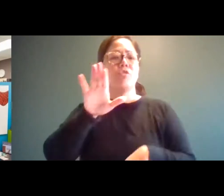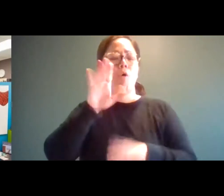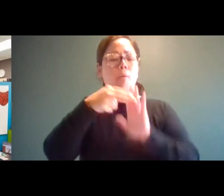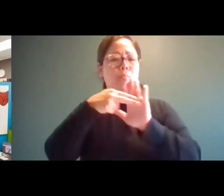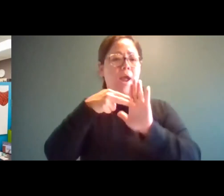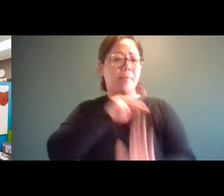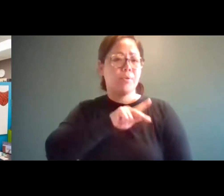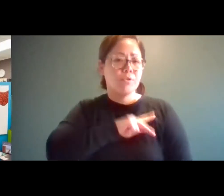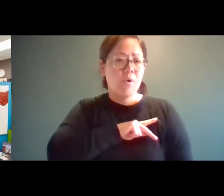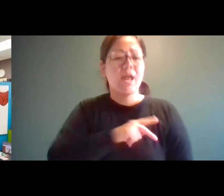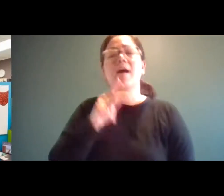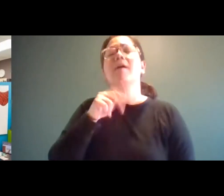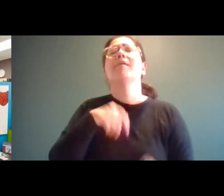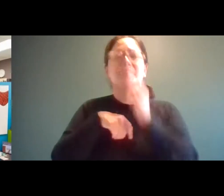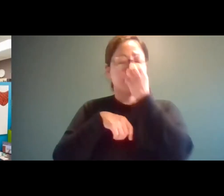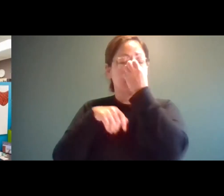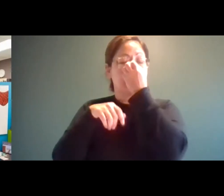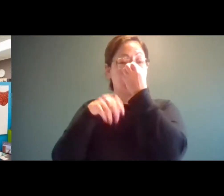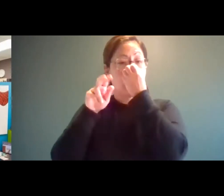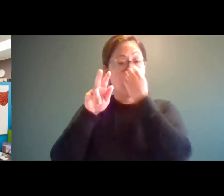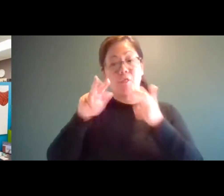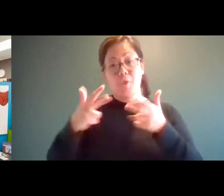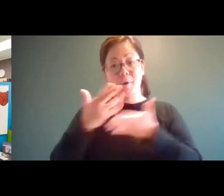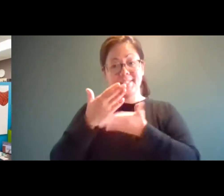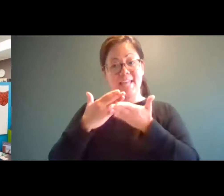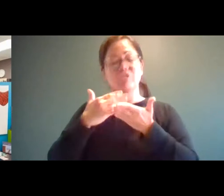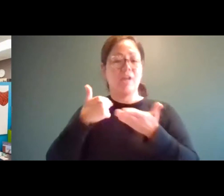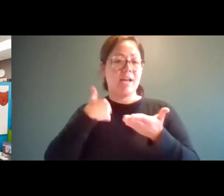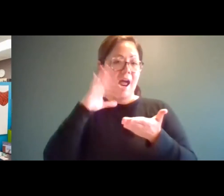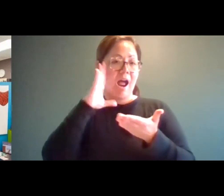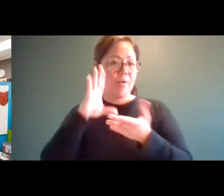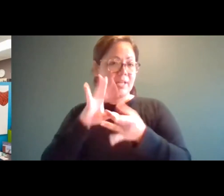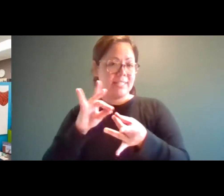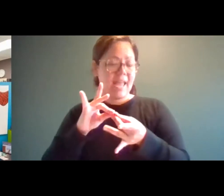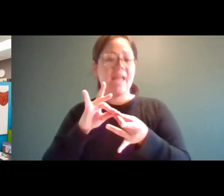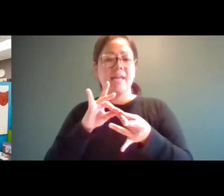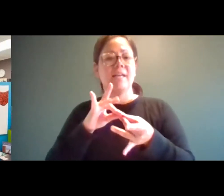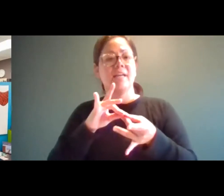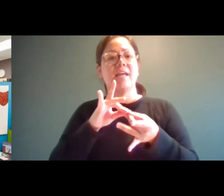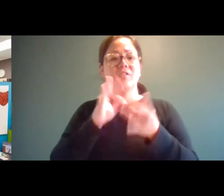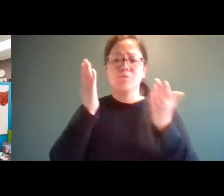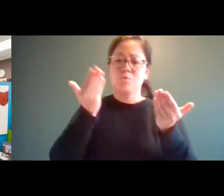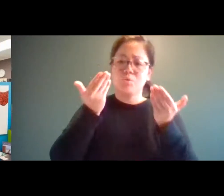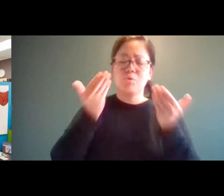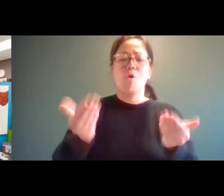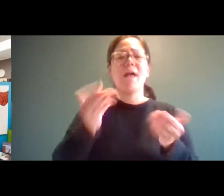And then the third section that I would say would be to go ahead and really define